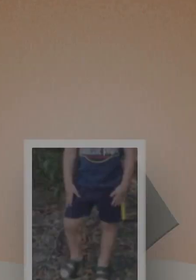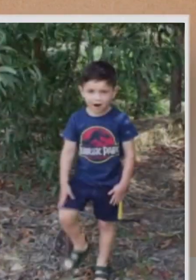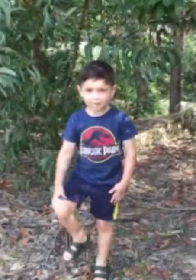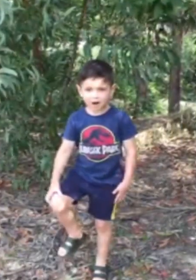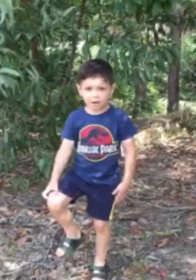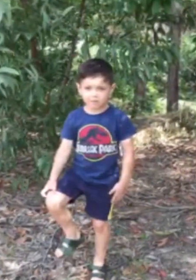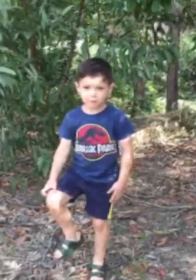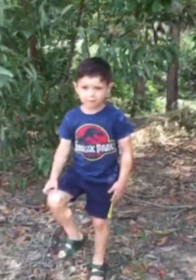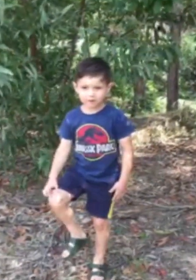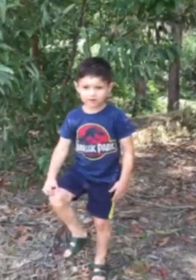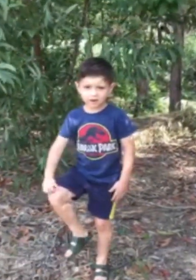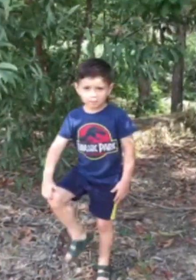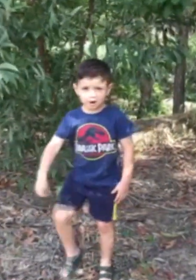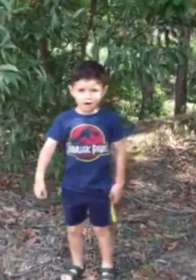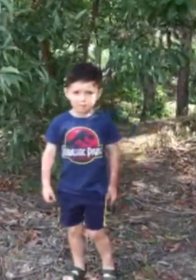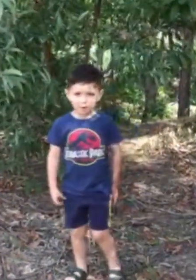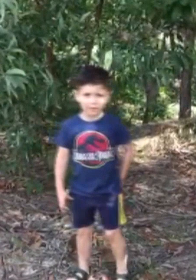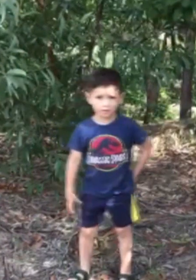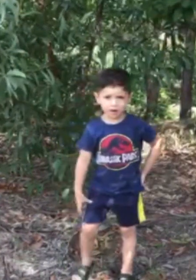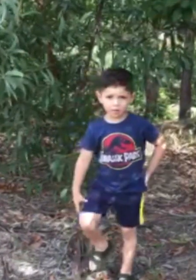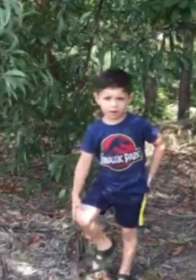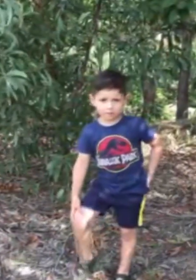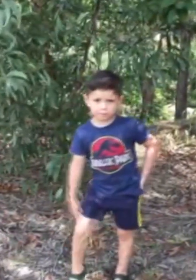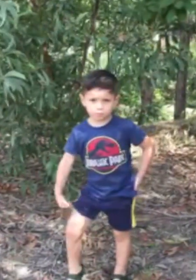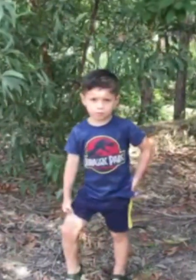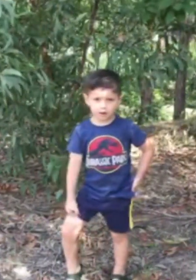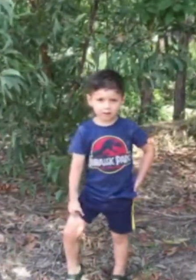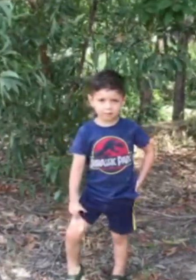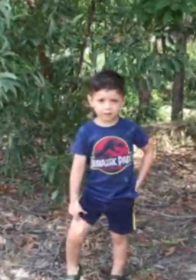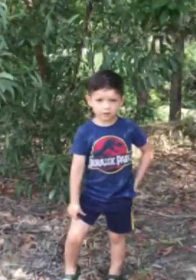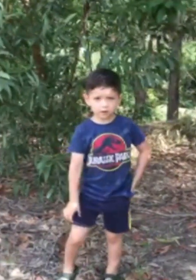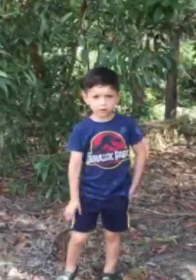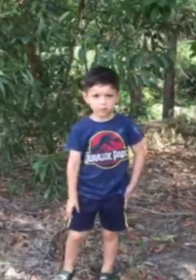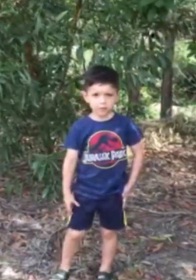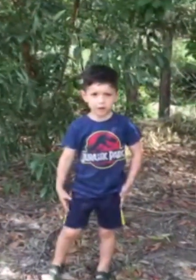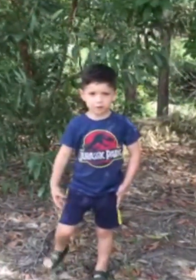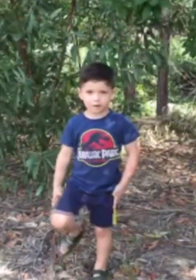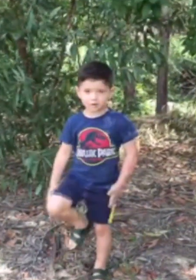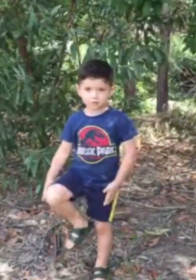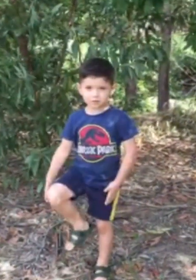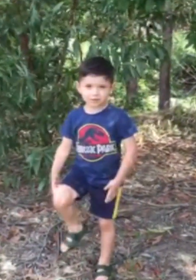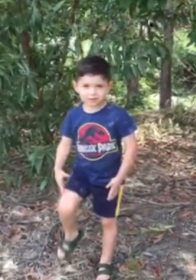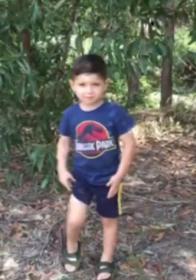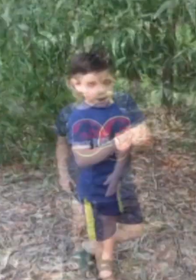Hi. My name’s Memphis. My mob are the Gurang Gurang people, but I live in Kumbamari country.